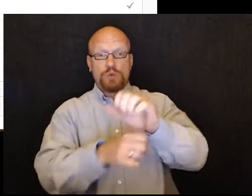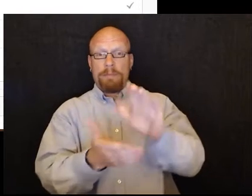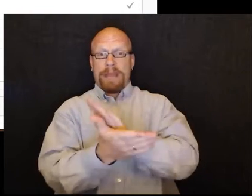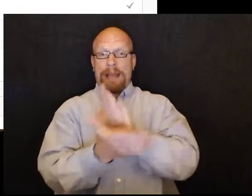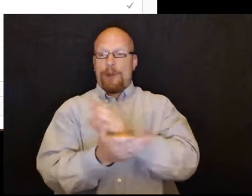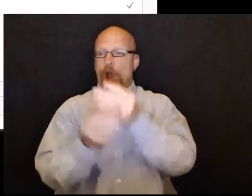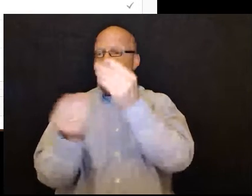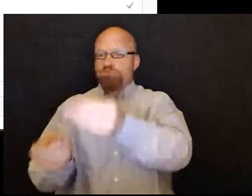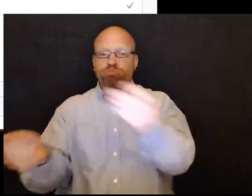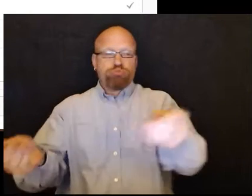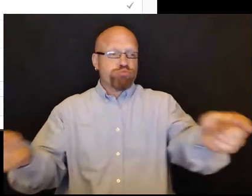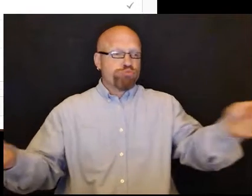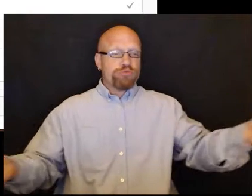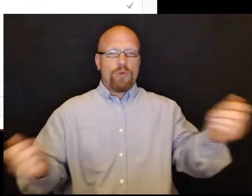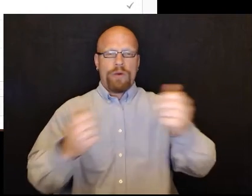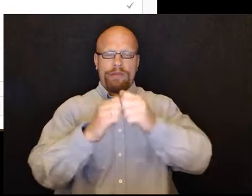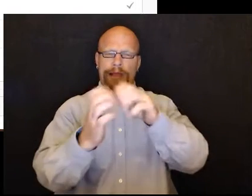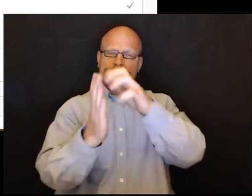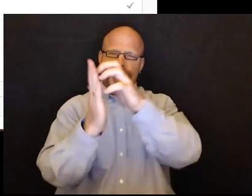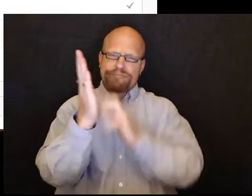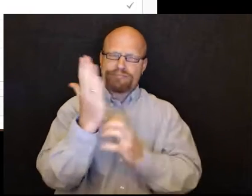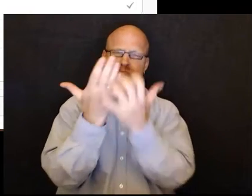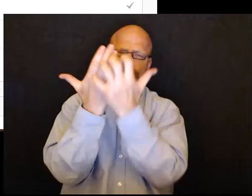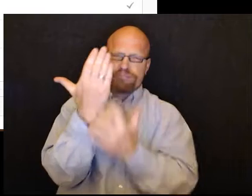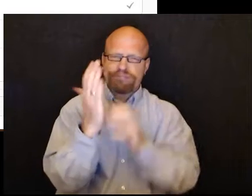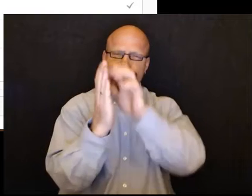course the first section is the syllabus